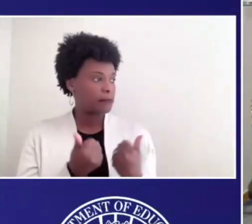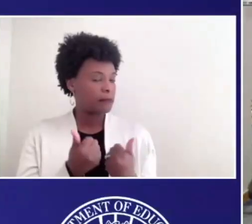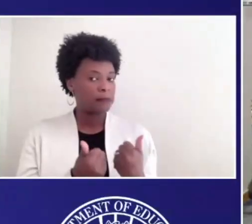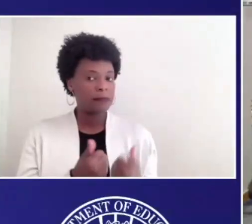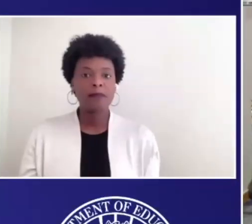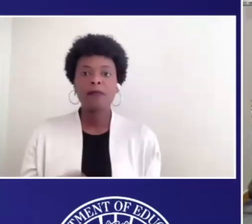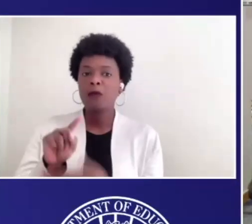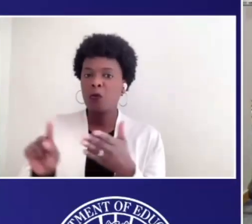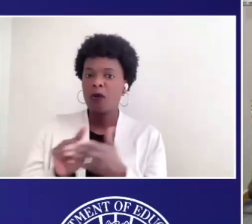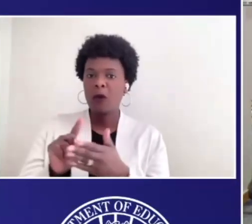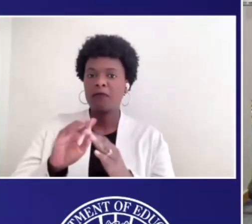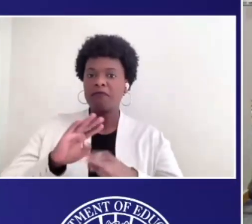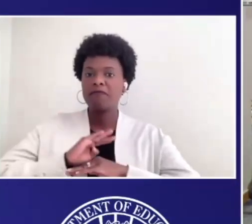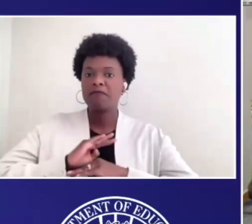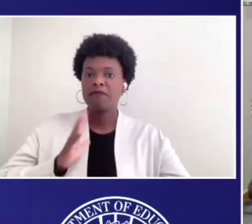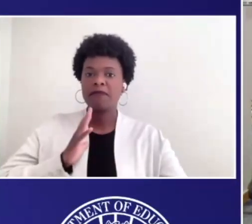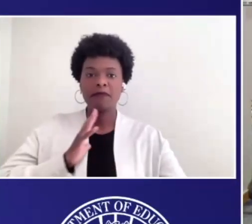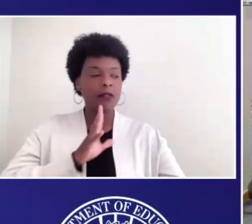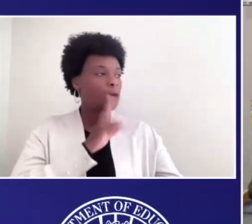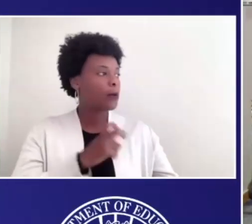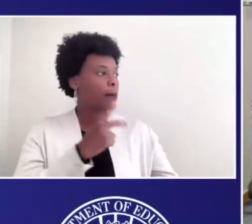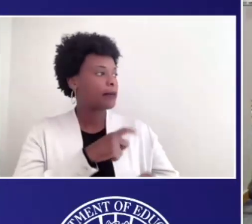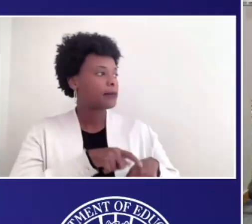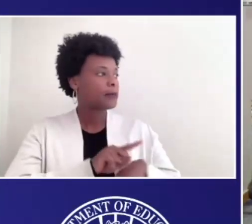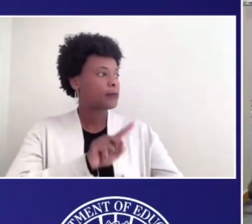An hour should be fine. So we'll resume at 1:00. Thank you.